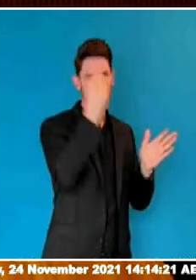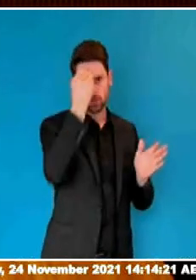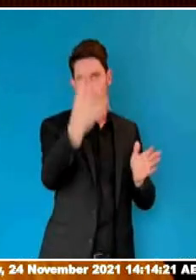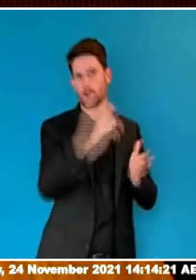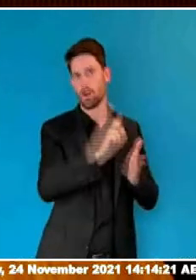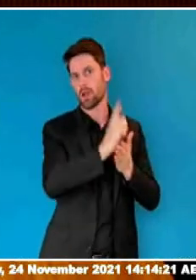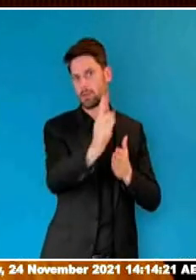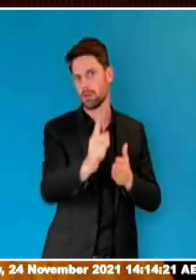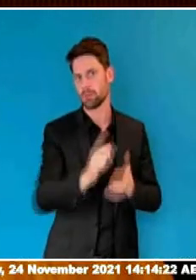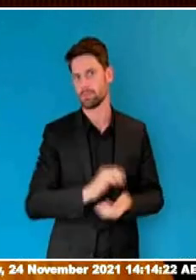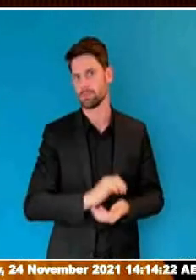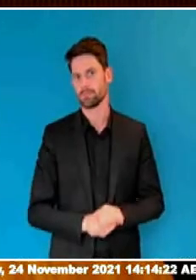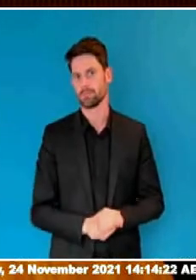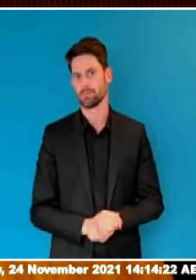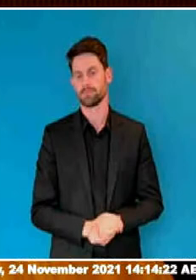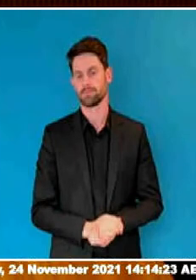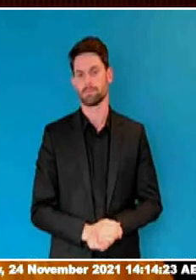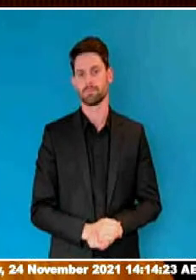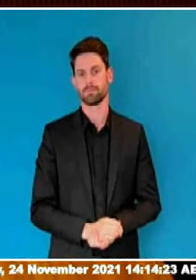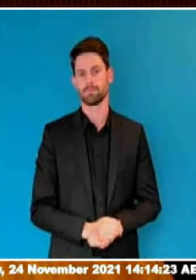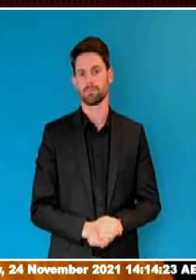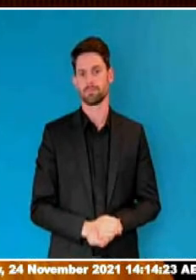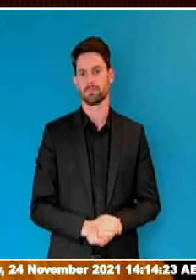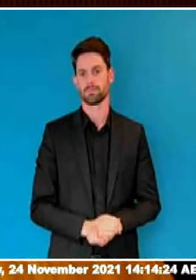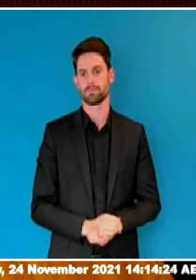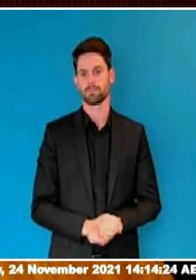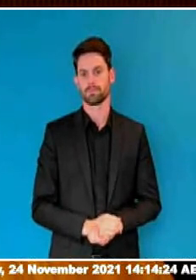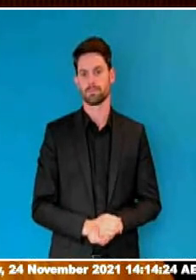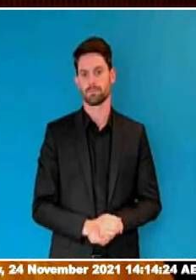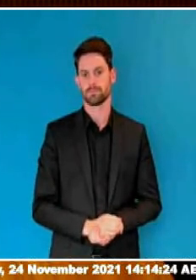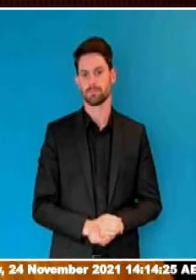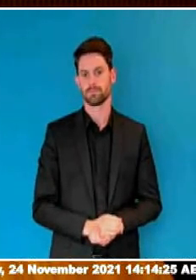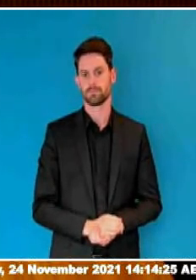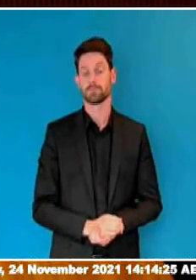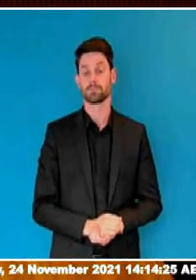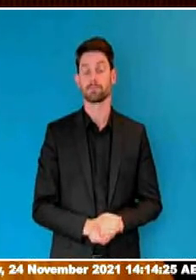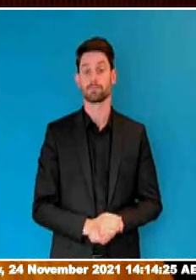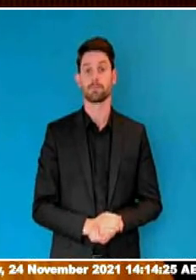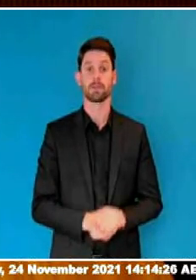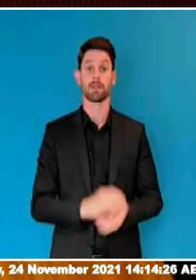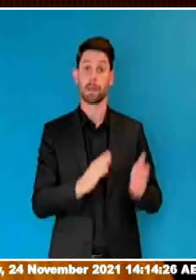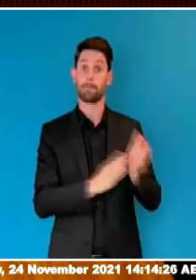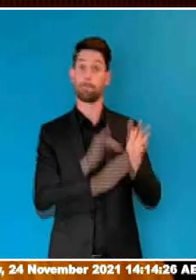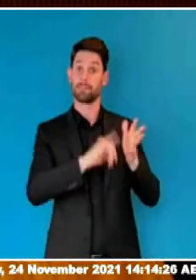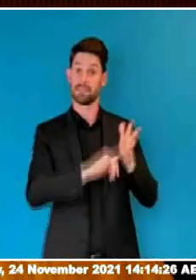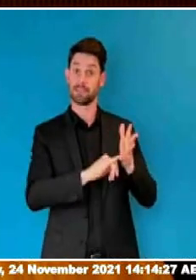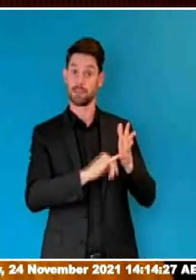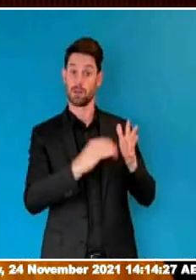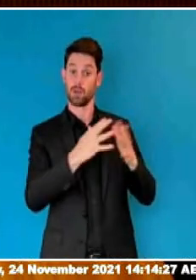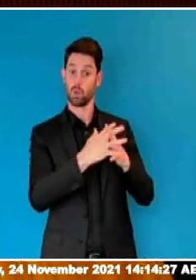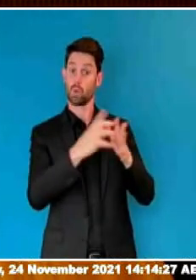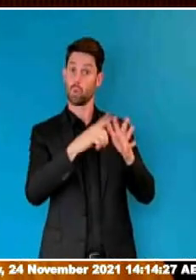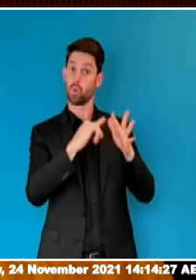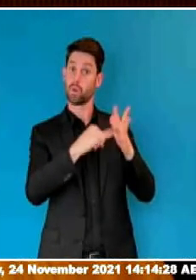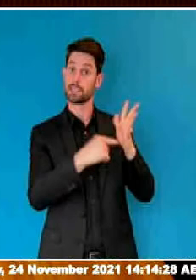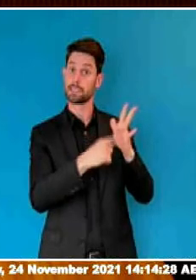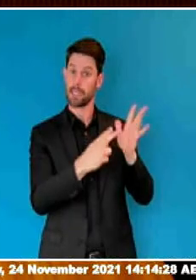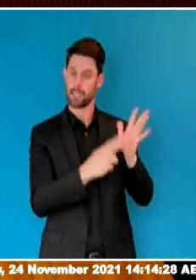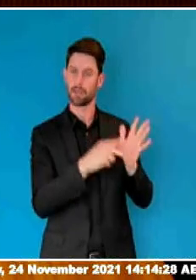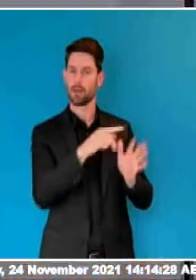Thank you. Ms Weston, you've said in your statement that Comcare has no data or evidence to indicate